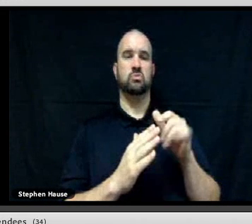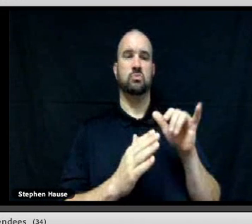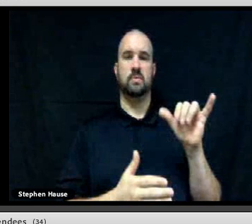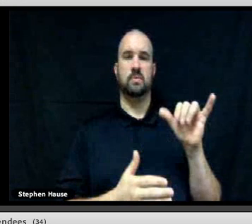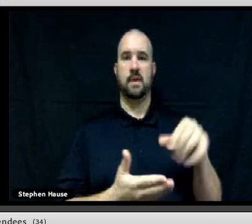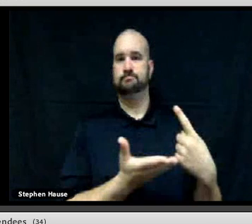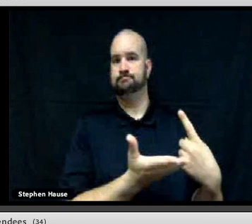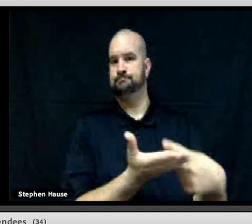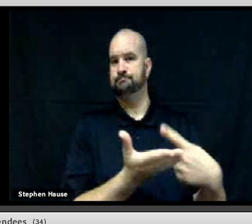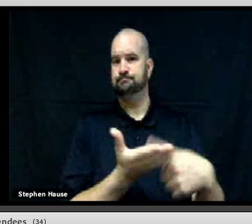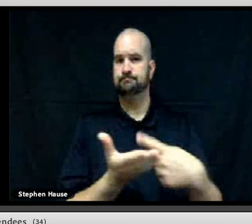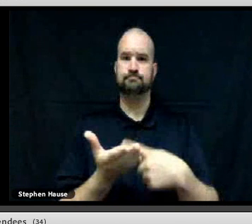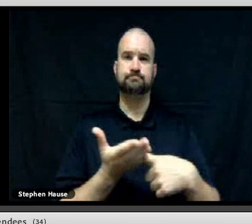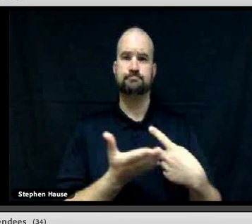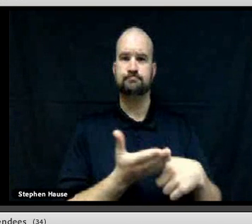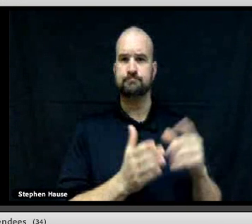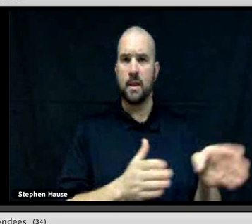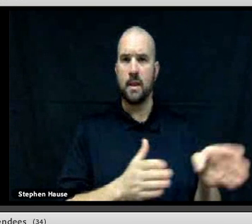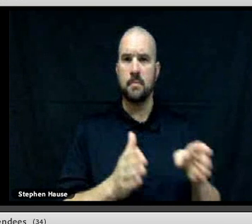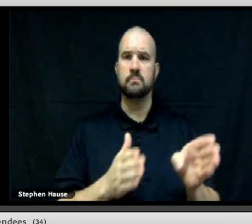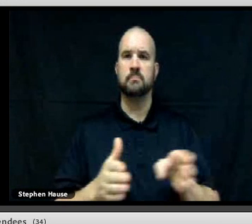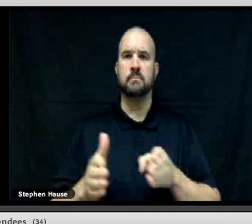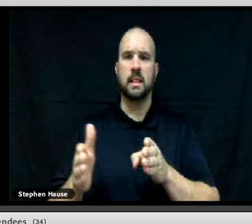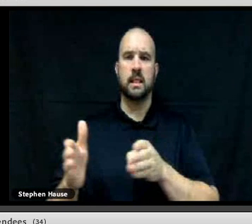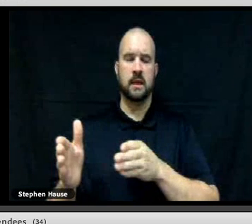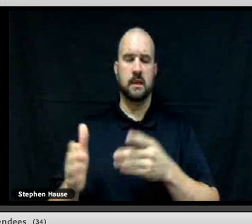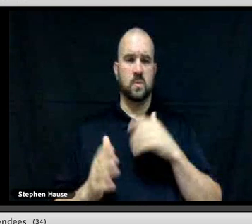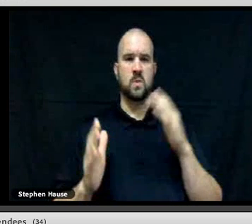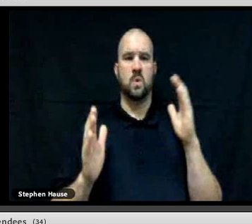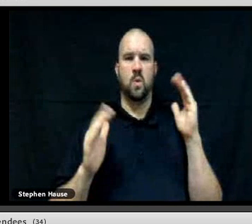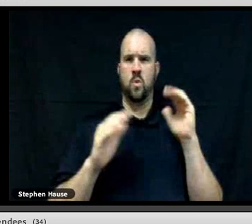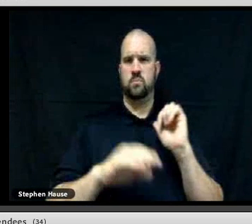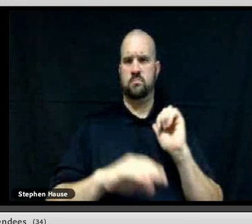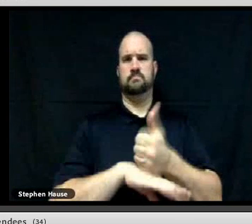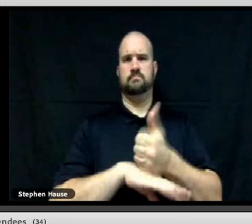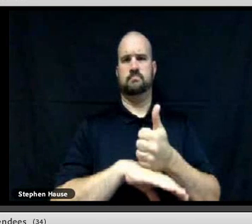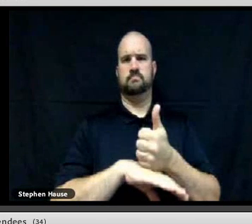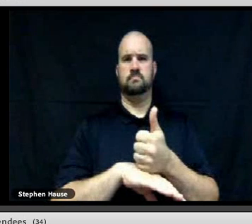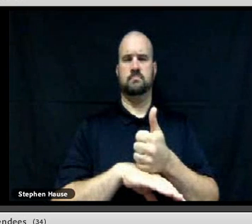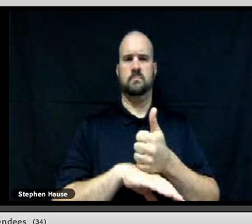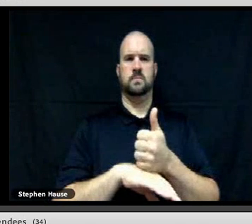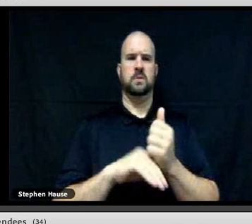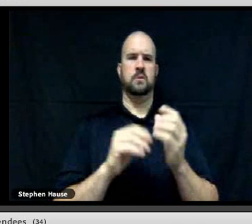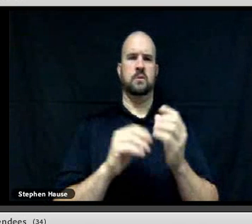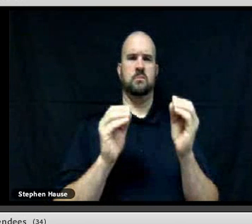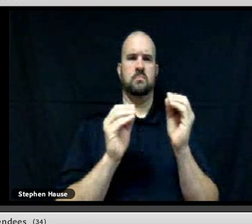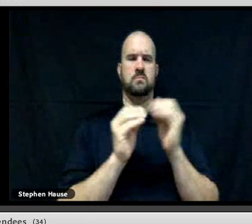planning that we hope to establish as we move forward. Um, we also hope to incorporate